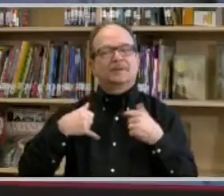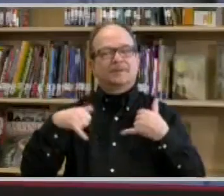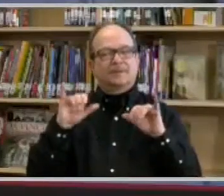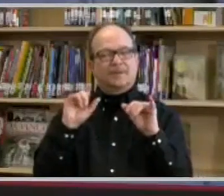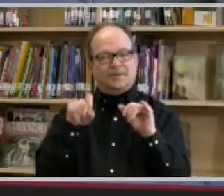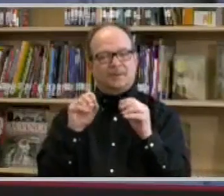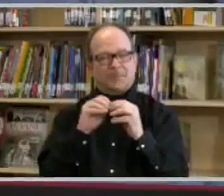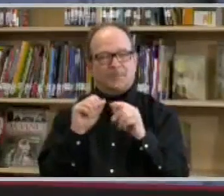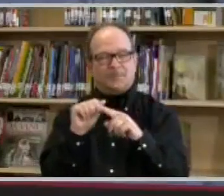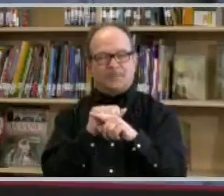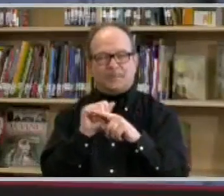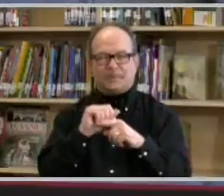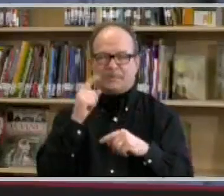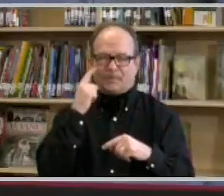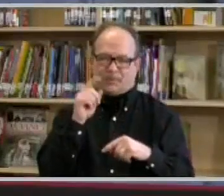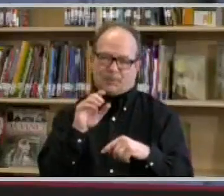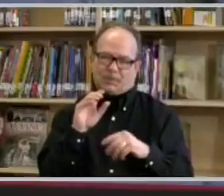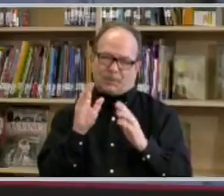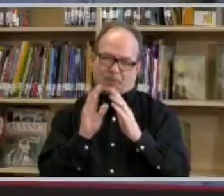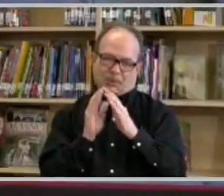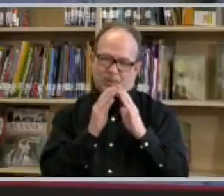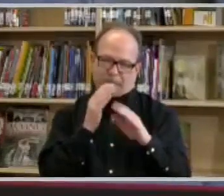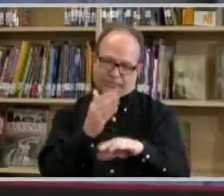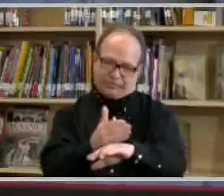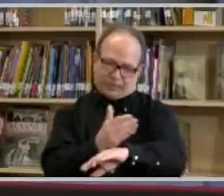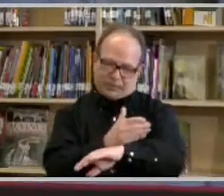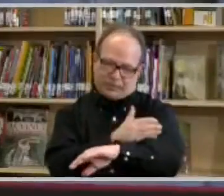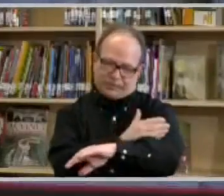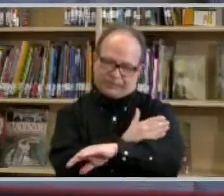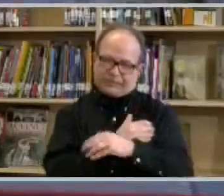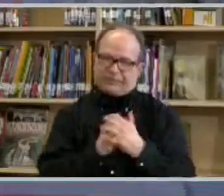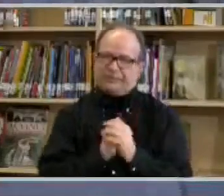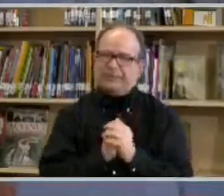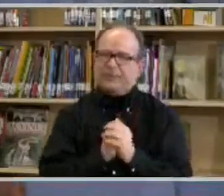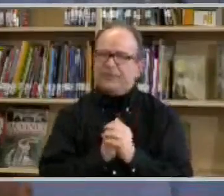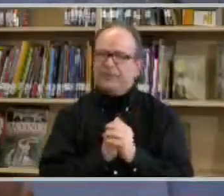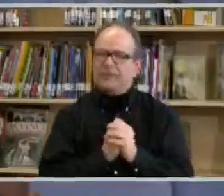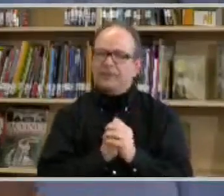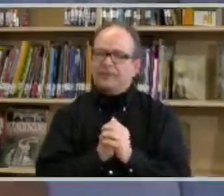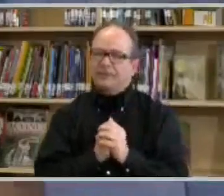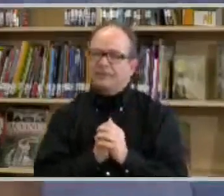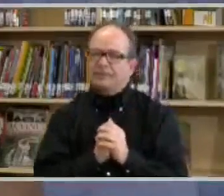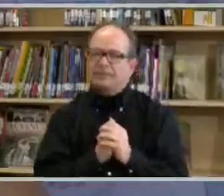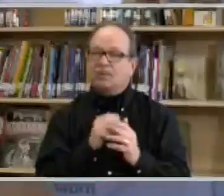SO I SAY THE TRAINING, THE COMMUNITY RELATIONS, AND -- CAN IMPROVE THINGS ALL OVER.